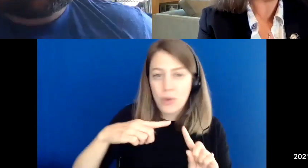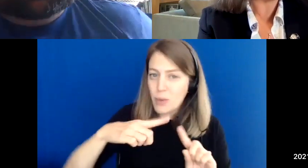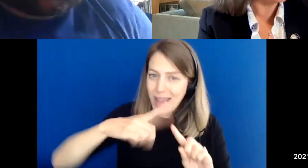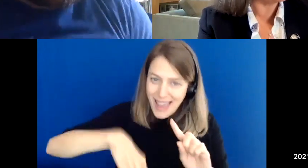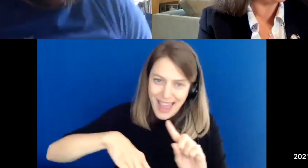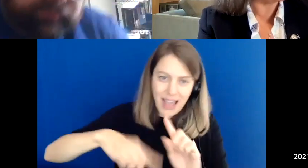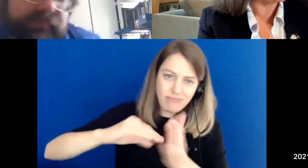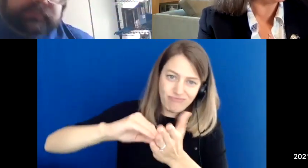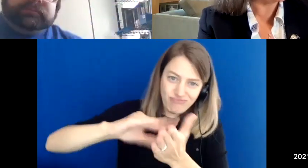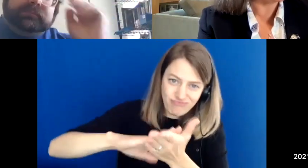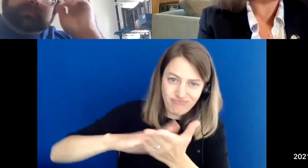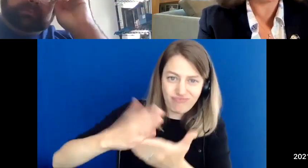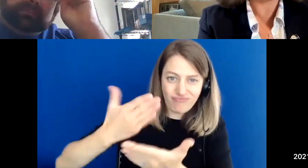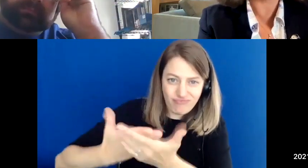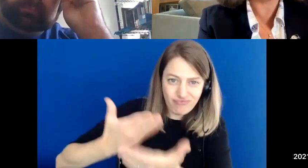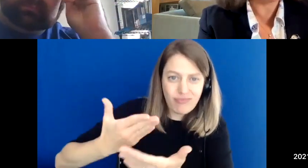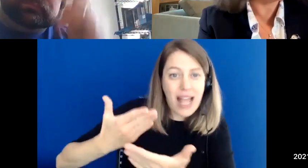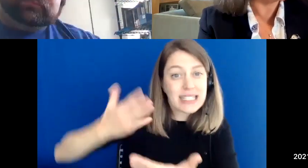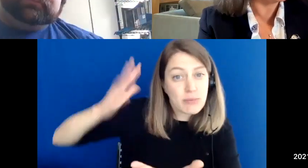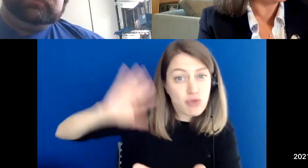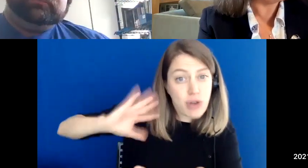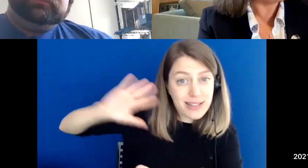it's a settlement agreement and not a consent decree.